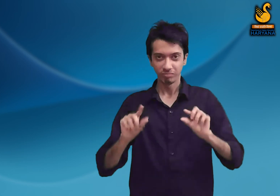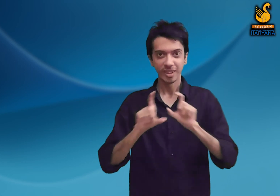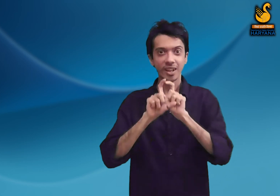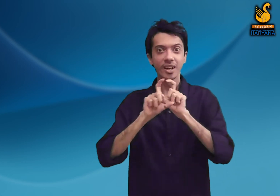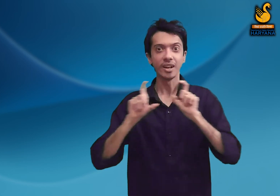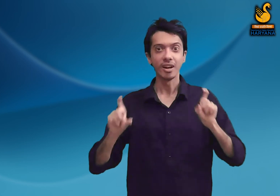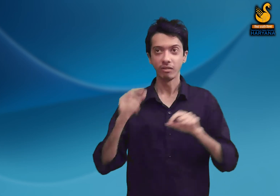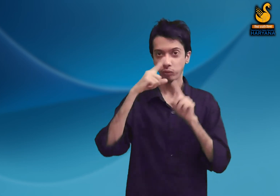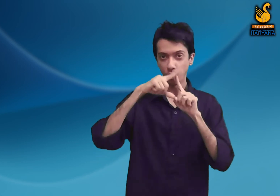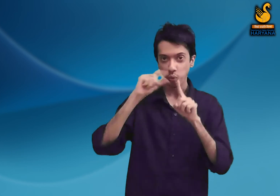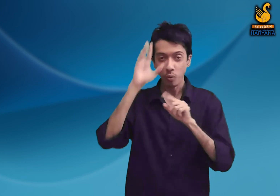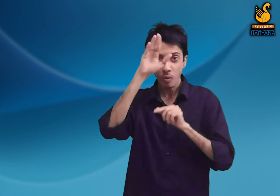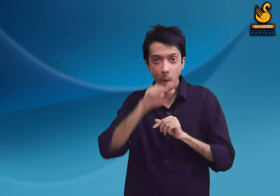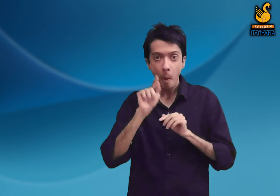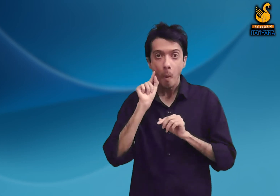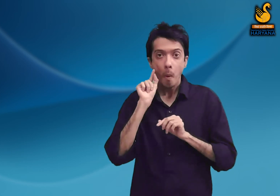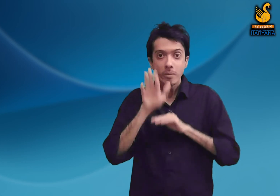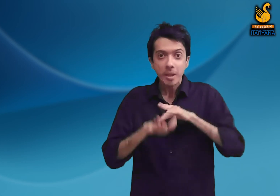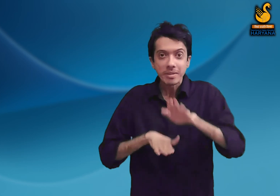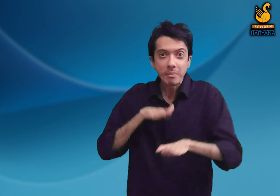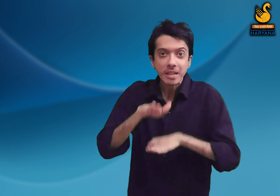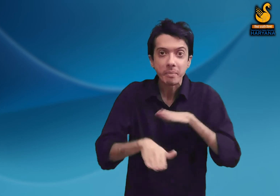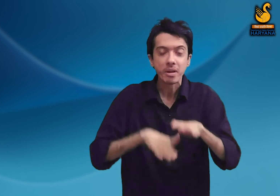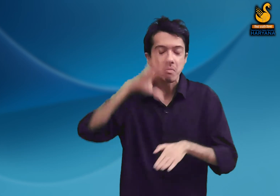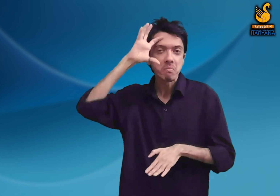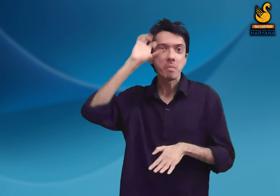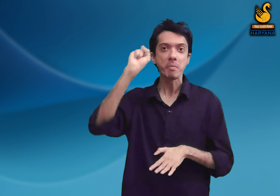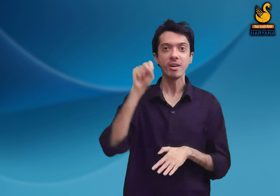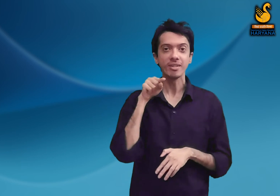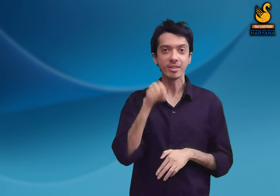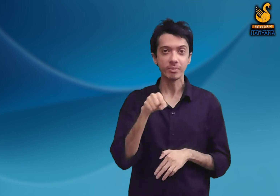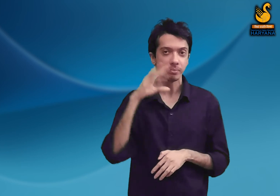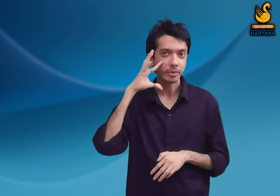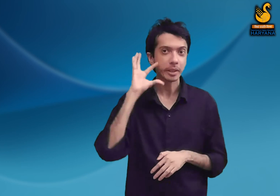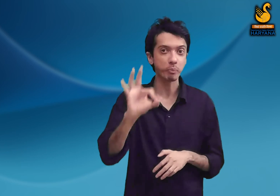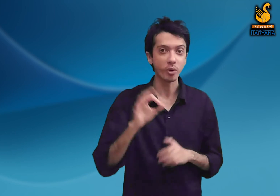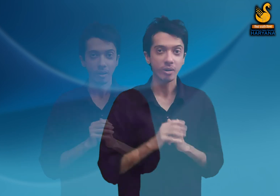with proper details and information. You need to remember all the important steps of an email writing